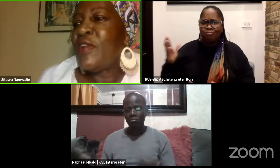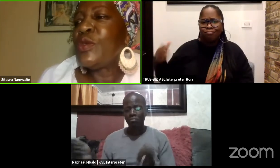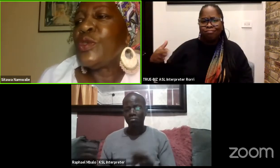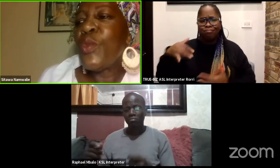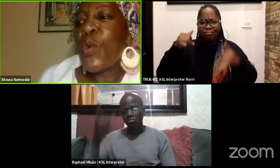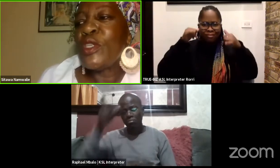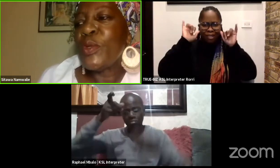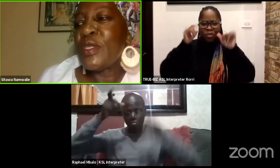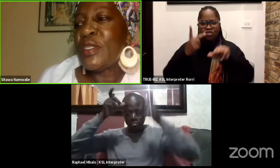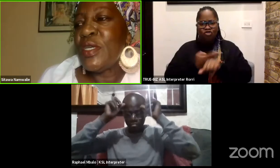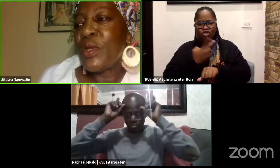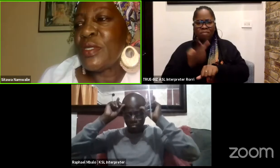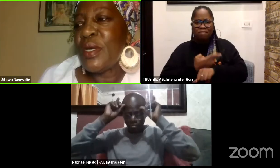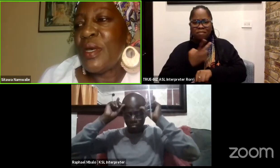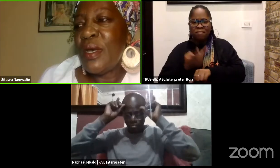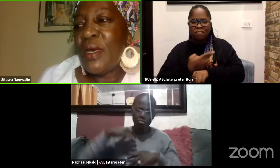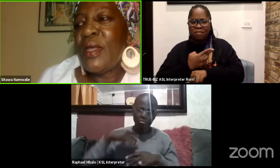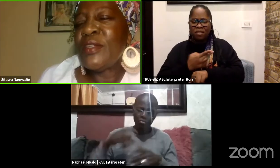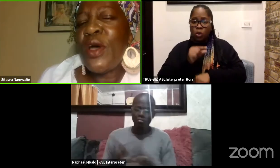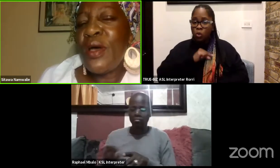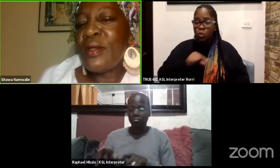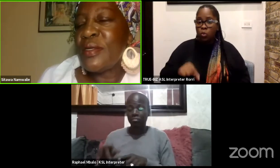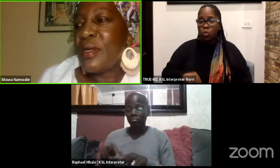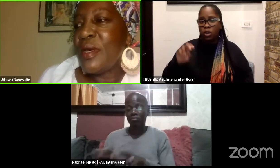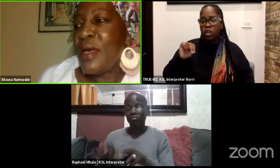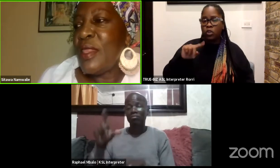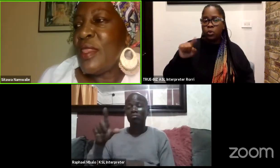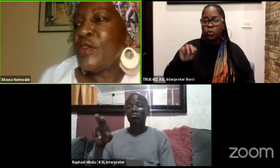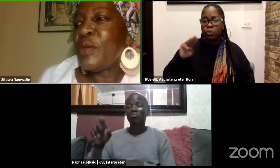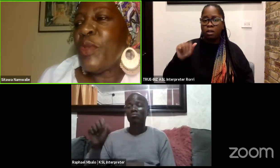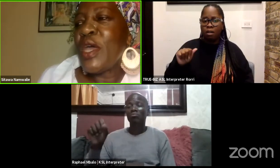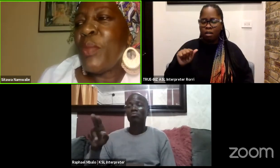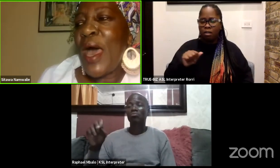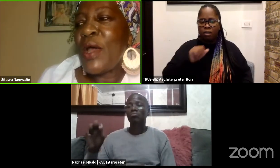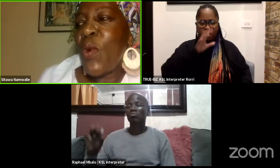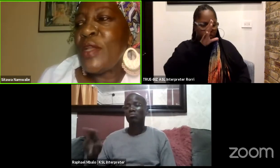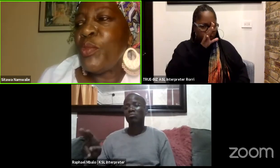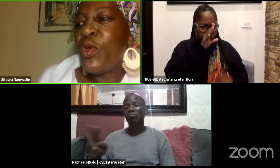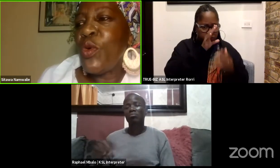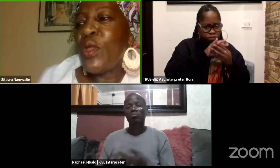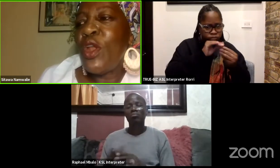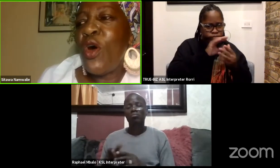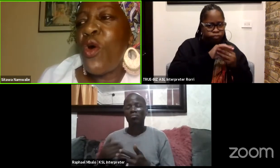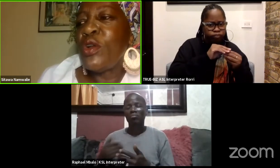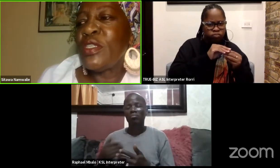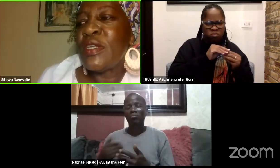River Lusumu whispers a secret, "In his herd, there is a big black and white bull with long horns